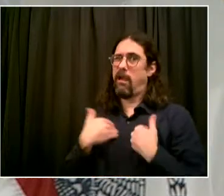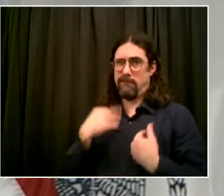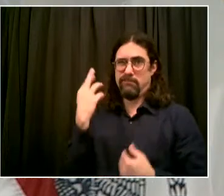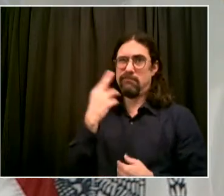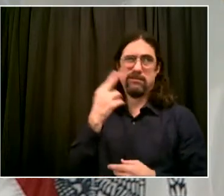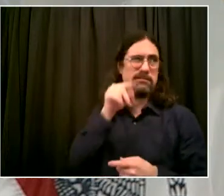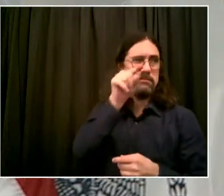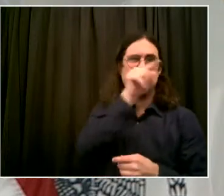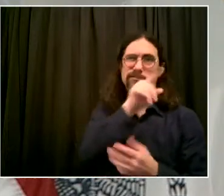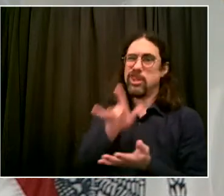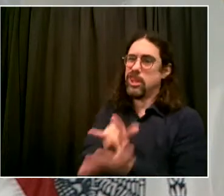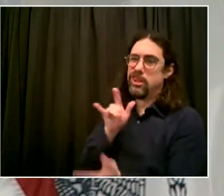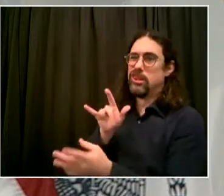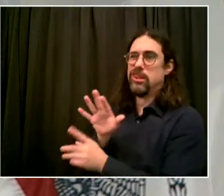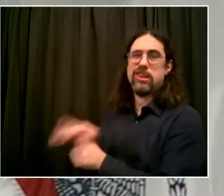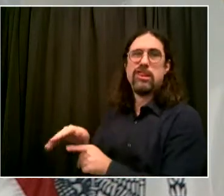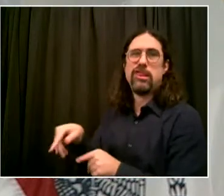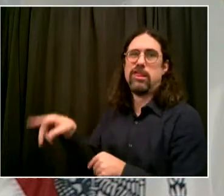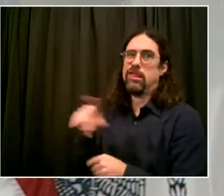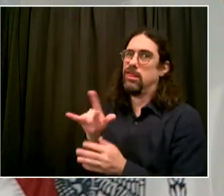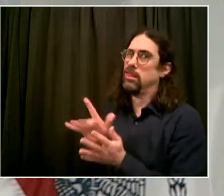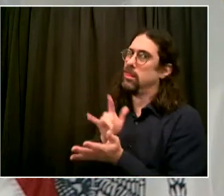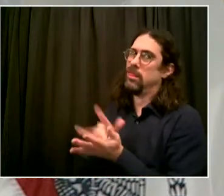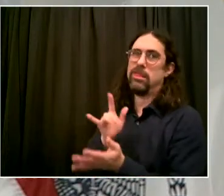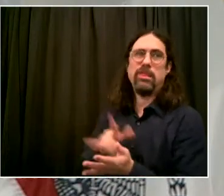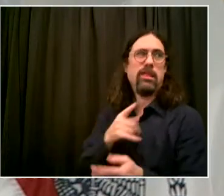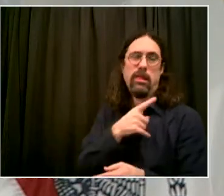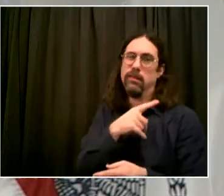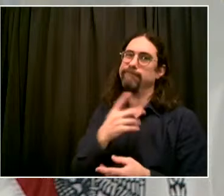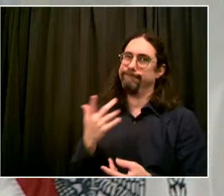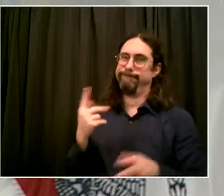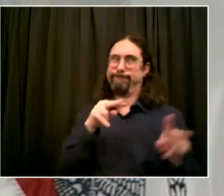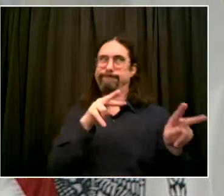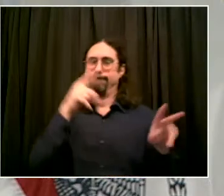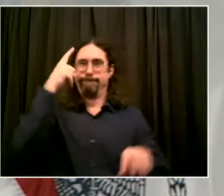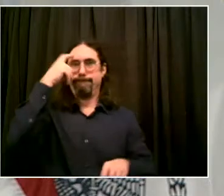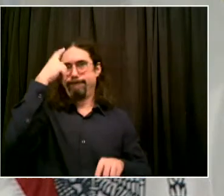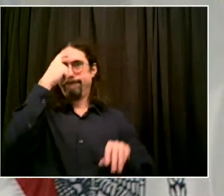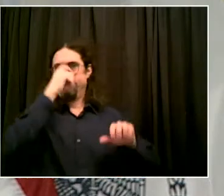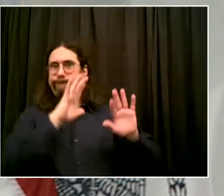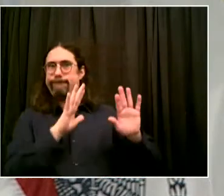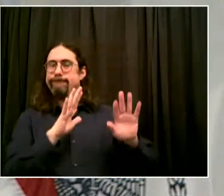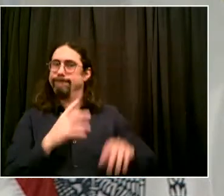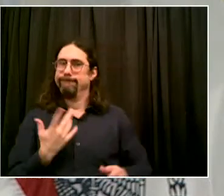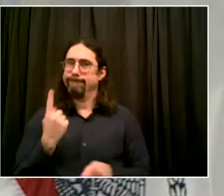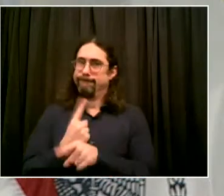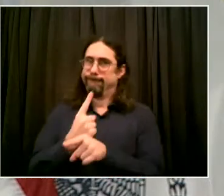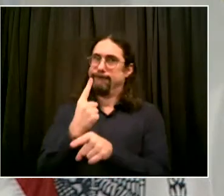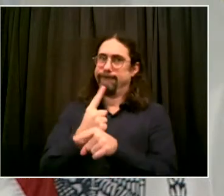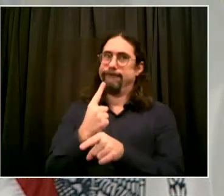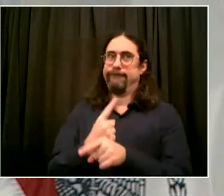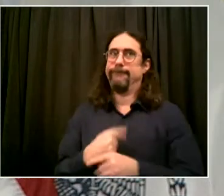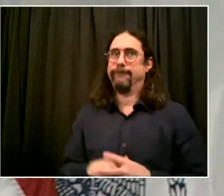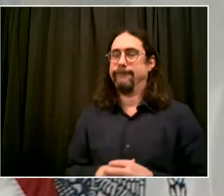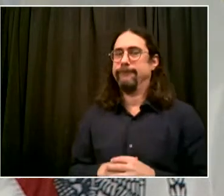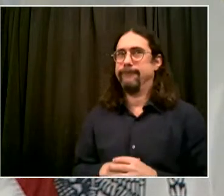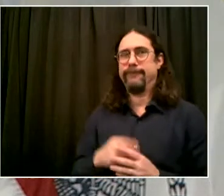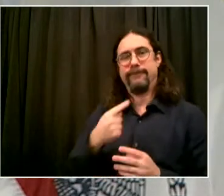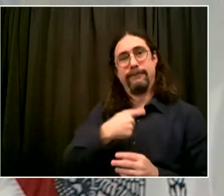BUT THTHE ANSWER R TO IT IS TO MAKE THE VACCINE AS EASILY AND